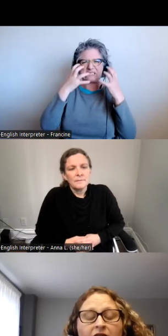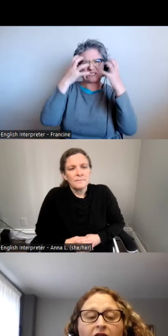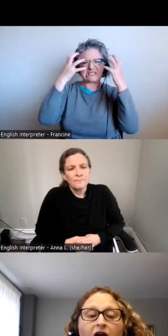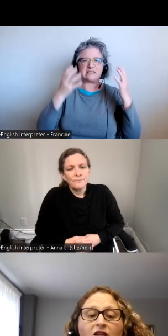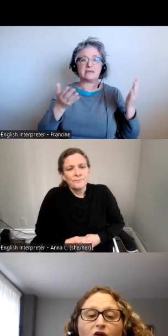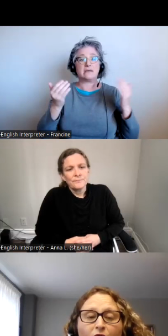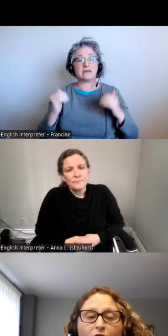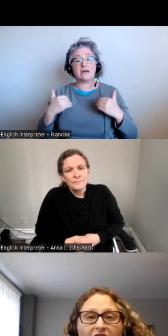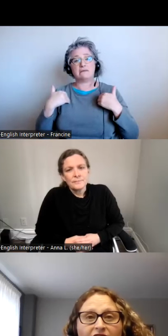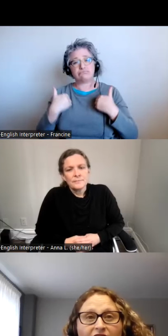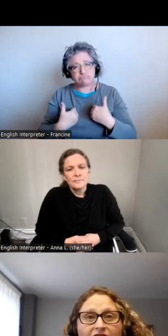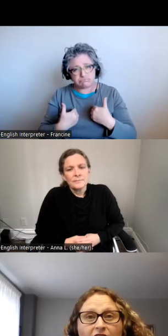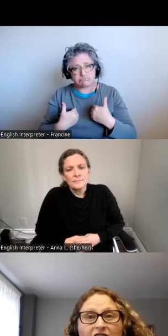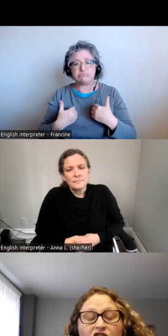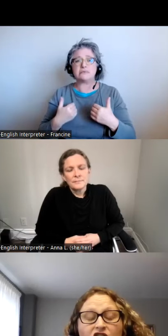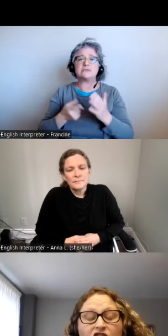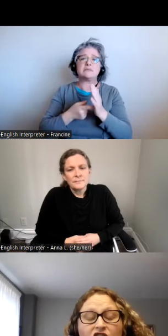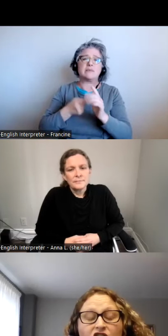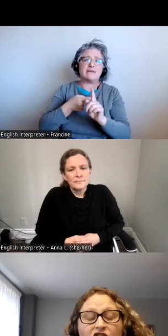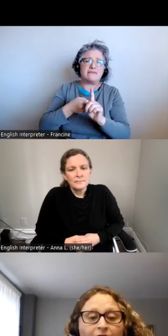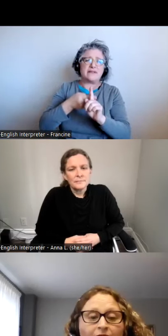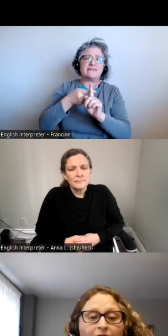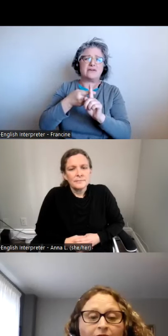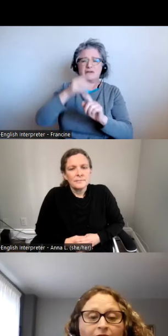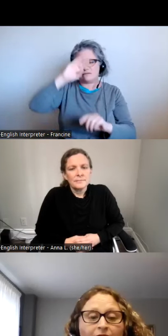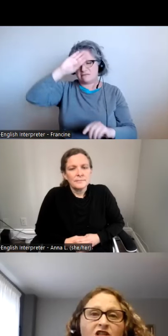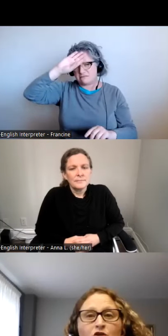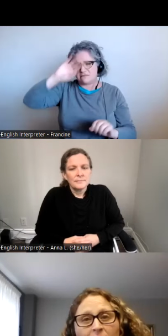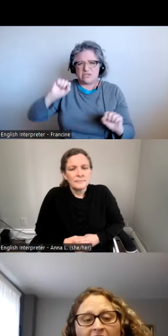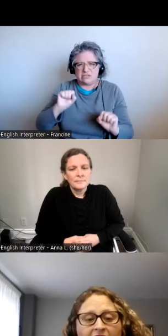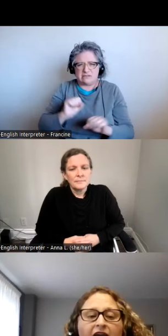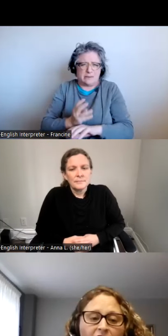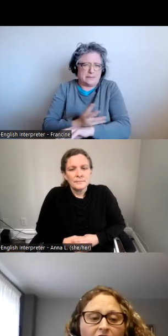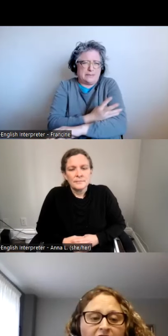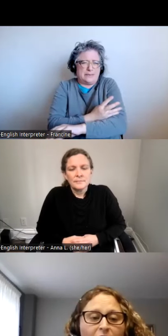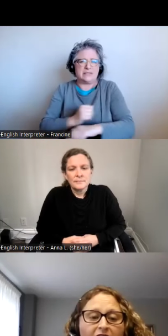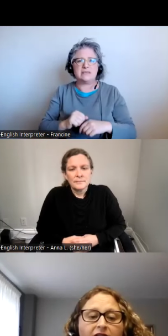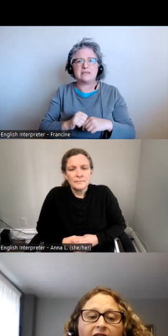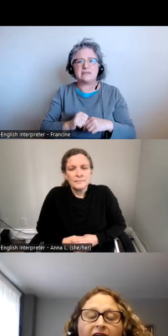can't yet verbalize what might